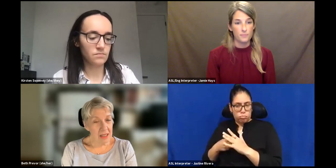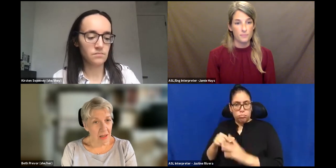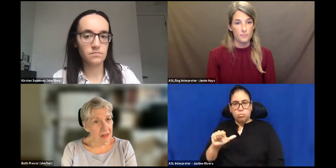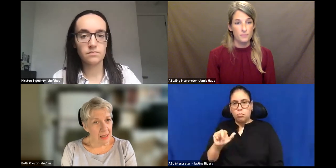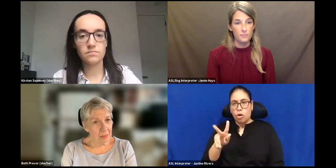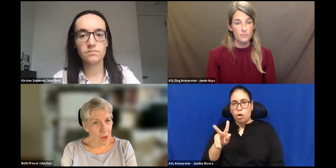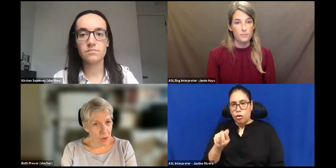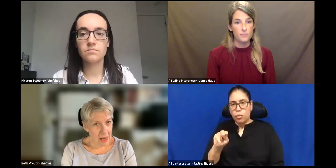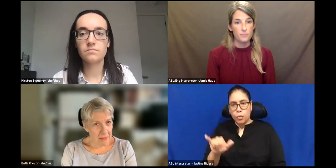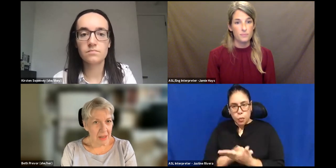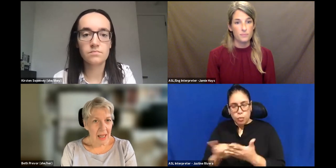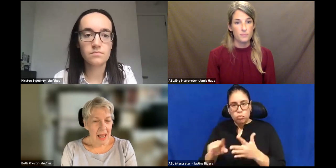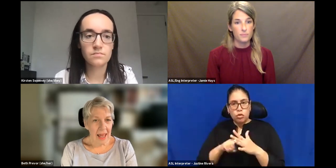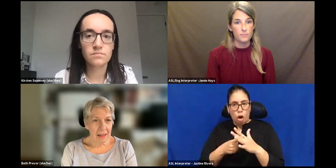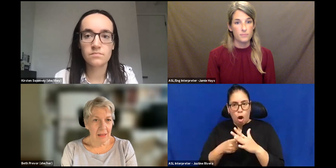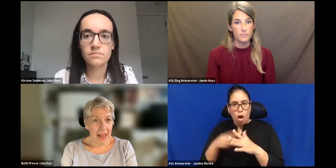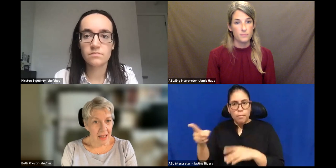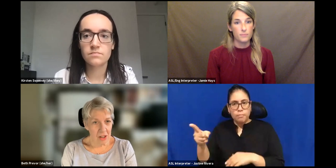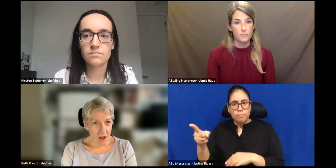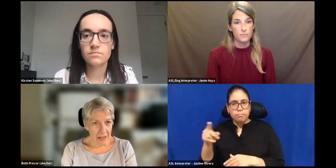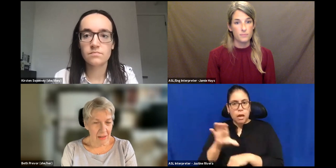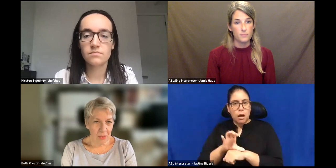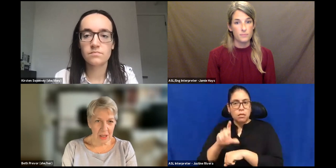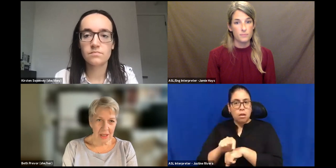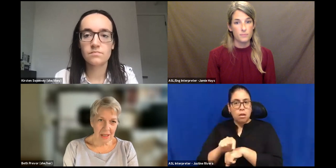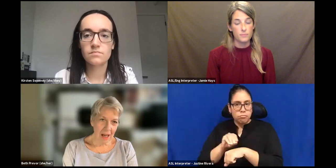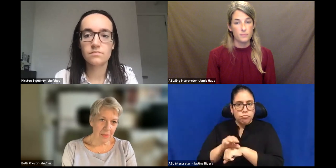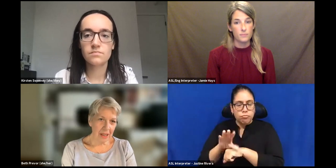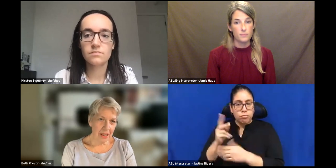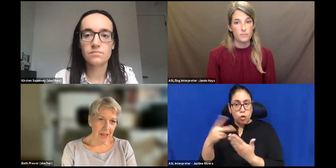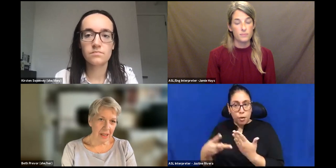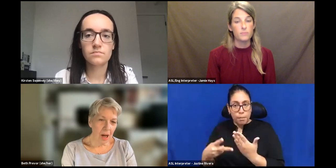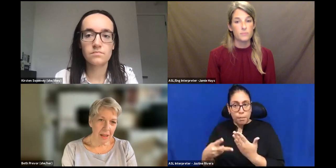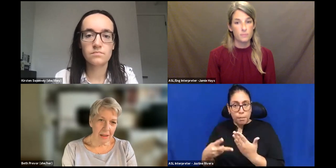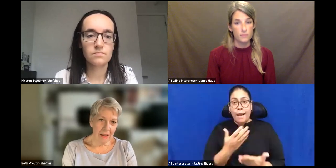consulting program and Hands On, which is the company that I run